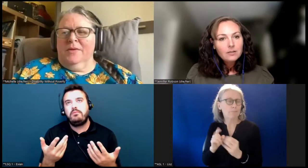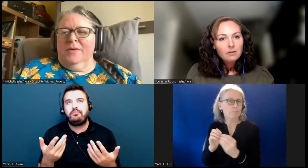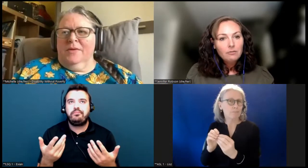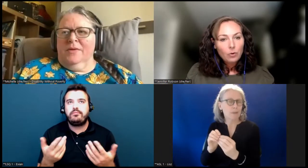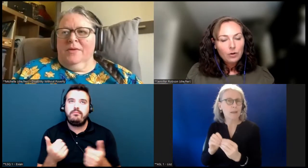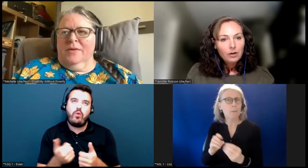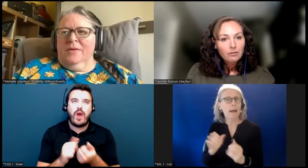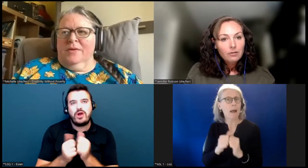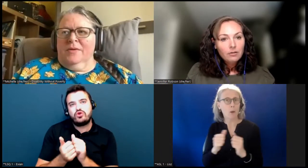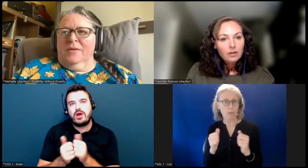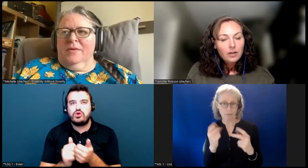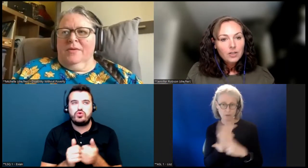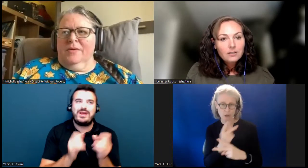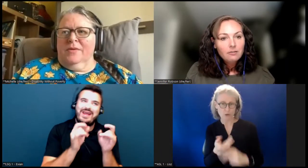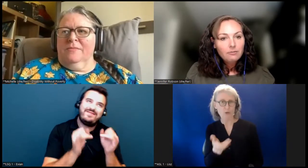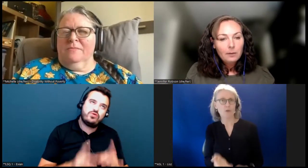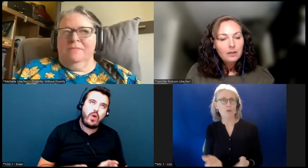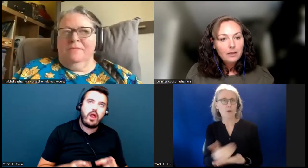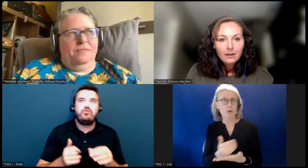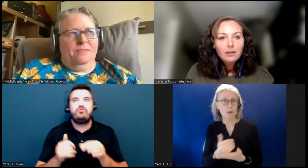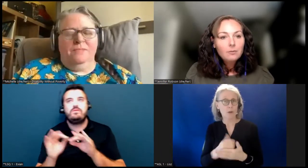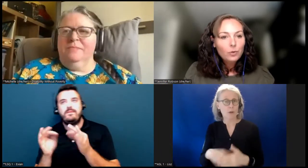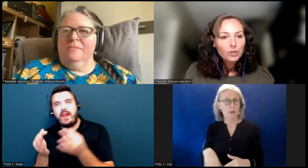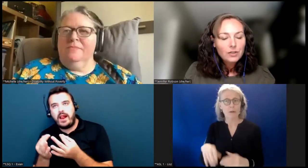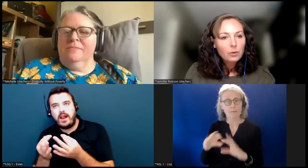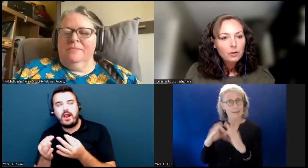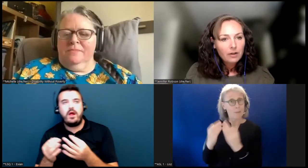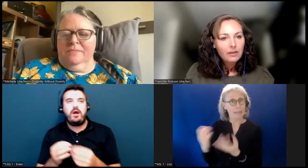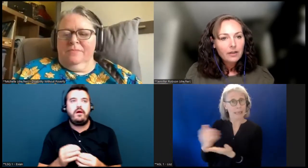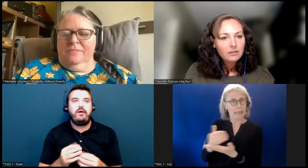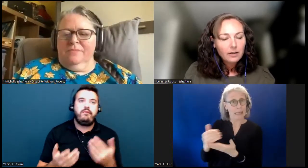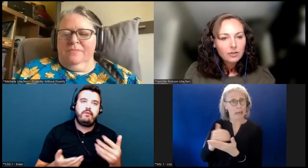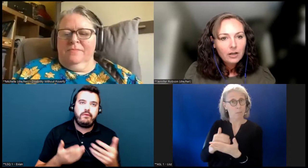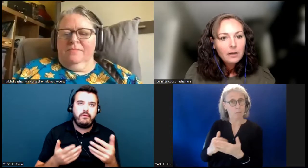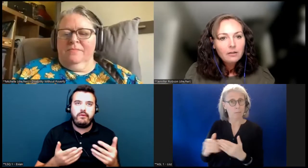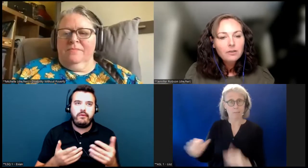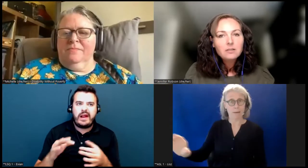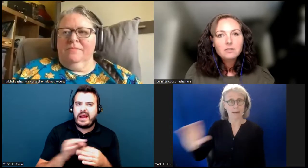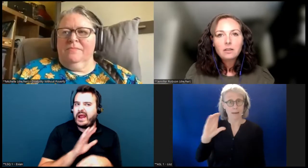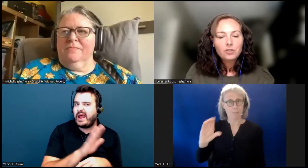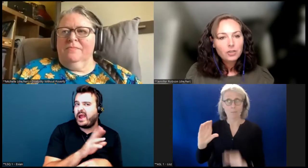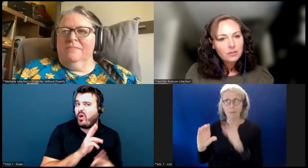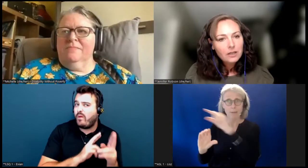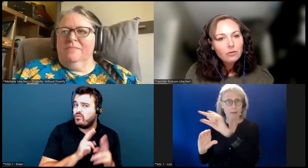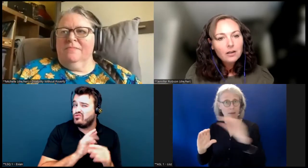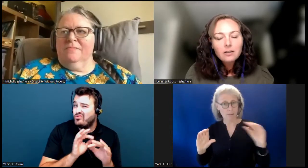OF YOUR ADJUSTED FAMILY INCOME, WHICH IS HOW WE RUN THINGS LIKE CHILD BENEFITS AND THE